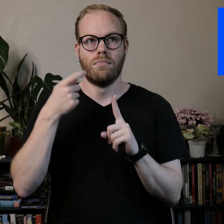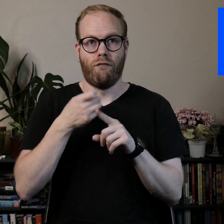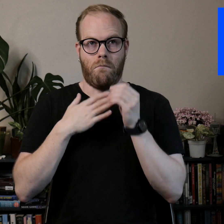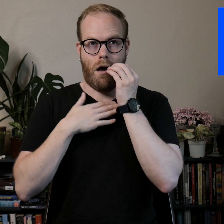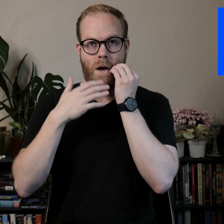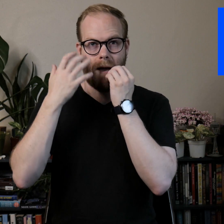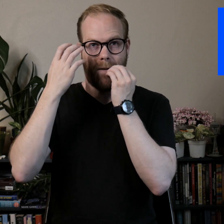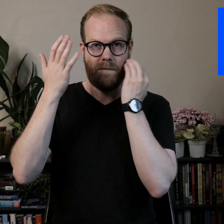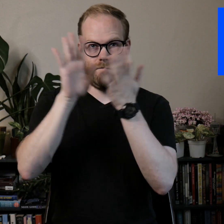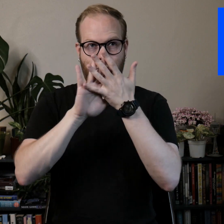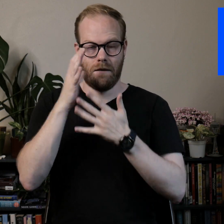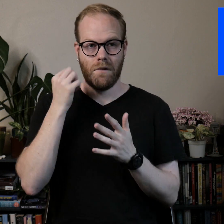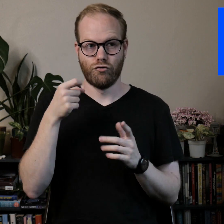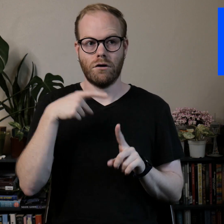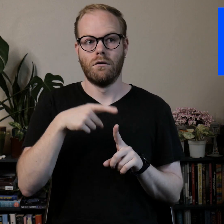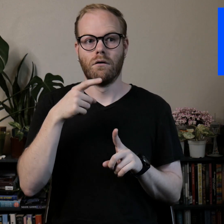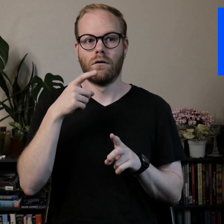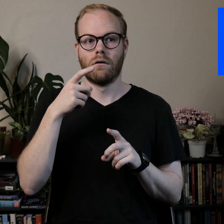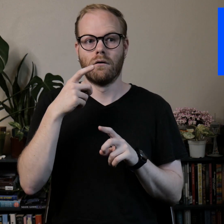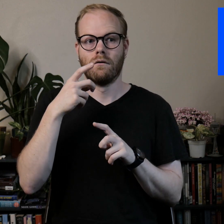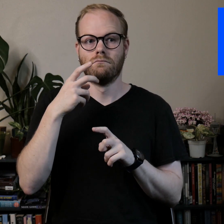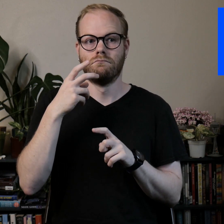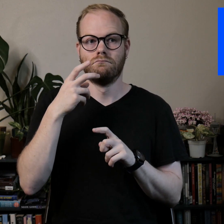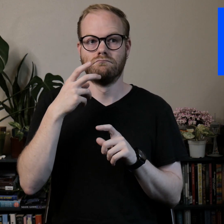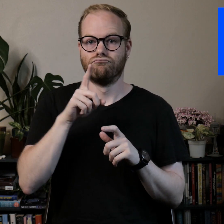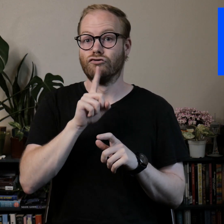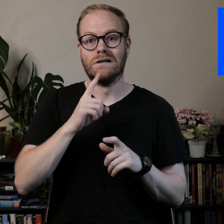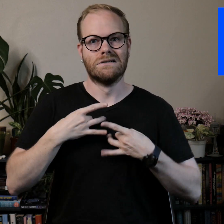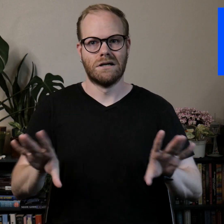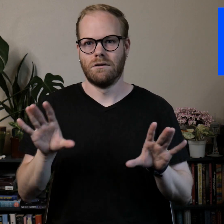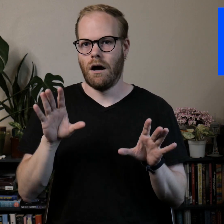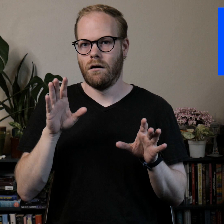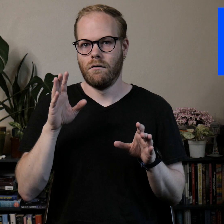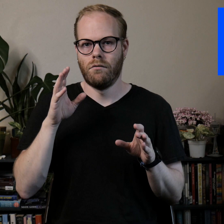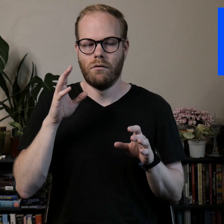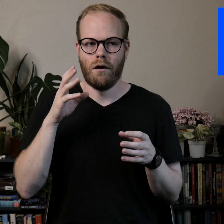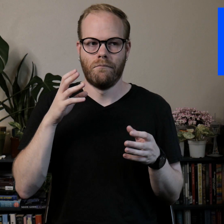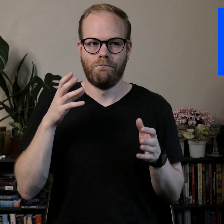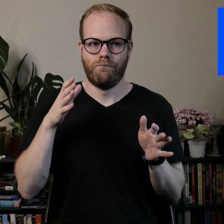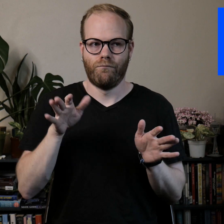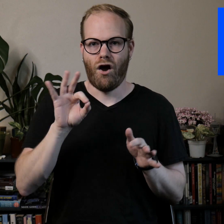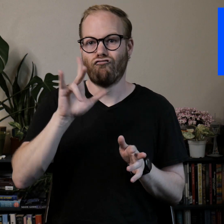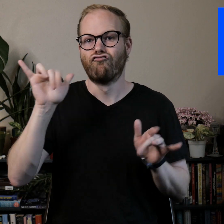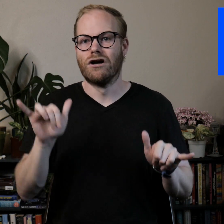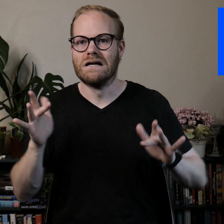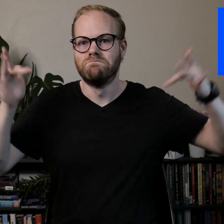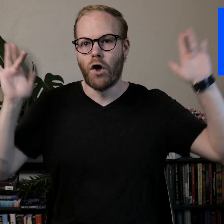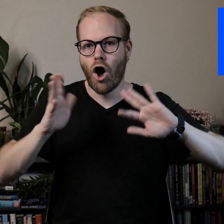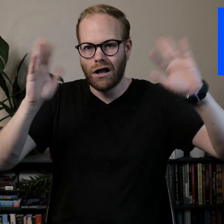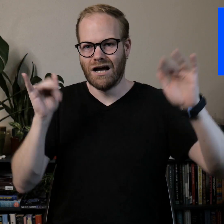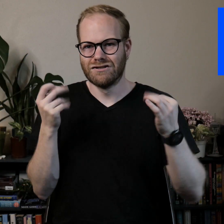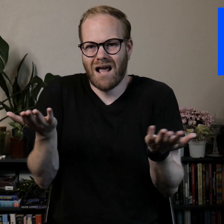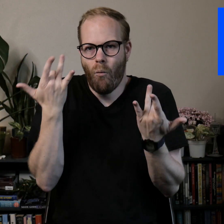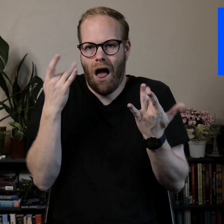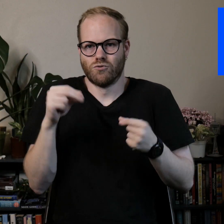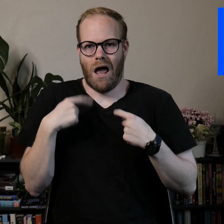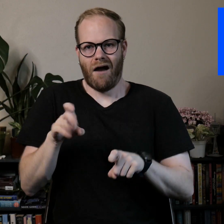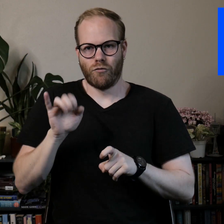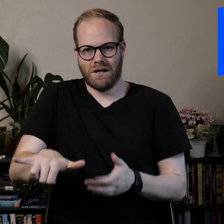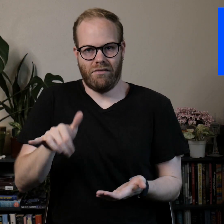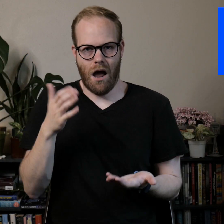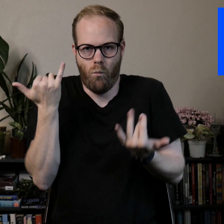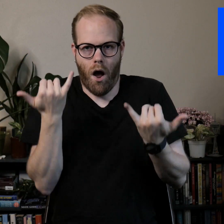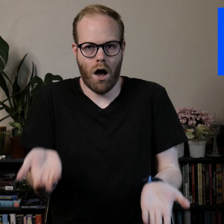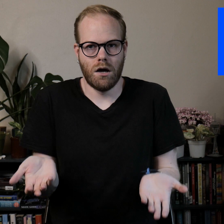From my vague memory, she really doesn't like frilly and sparkly things, she's like why do I have to be that? Why?